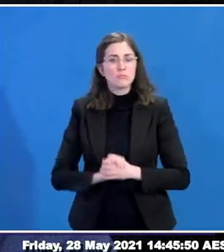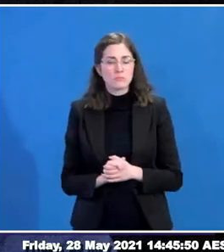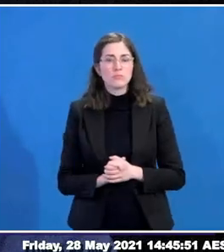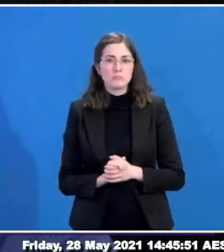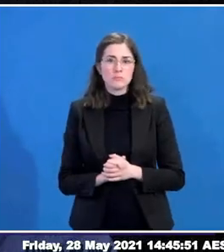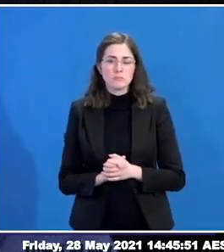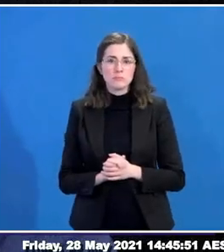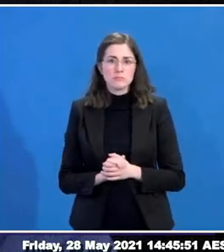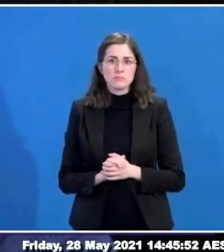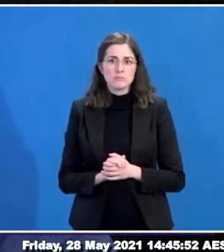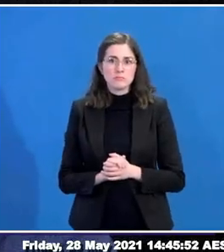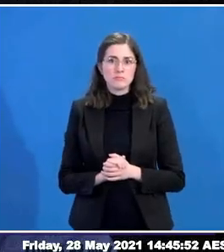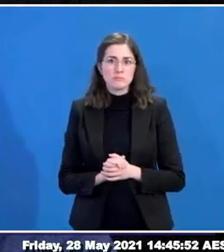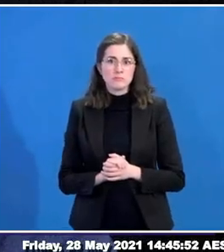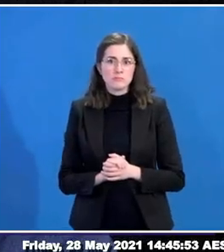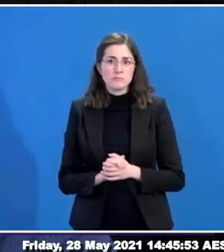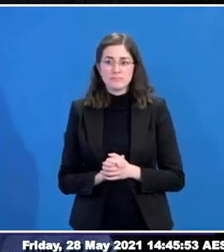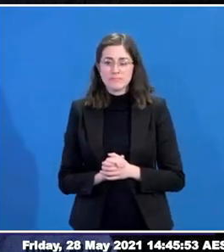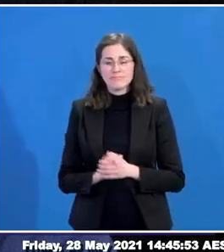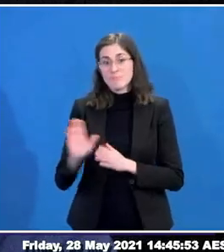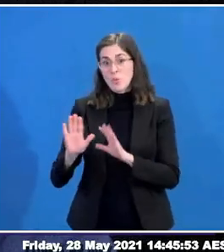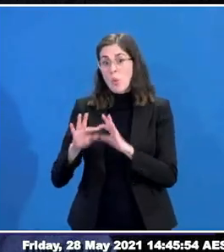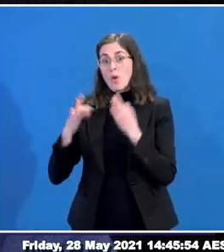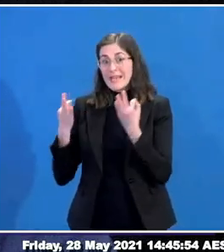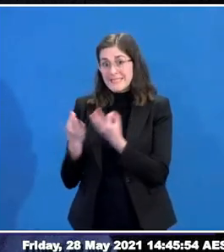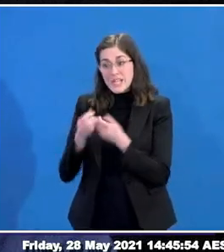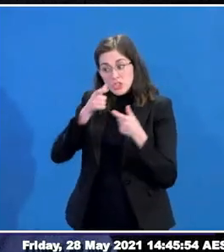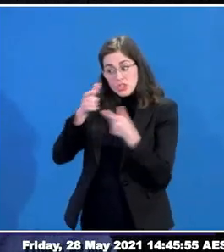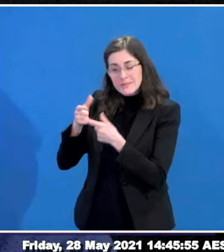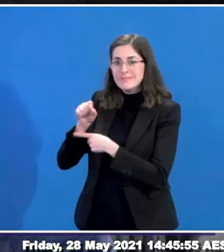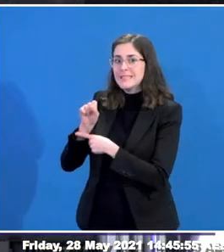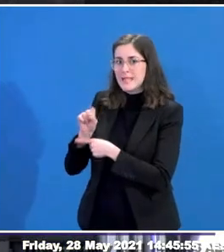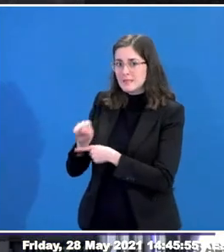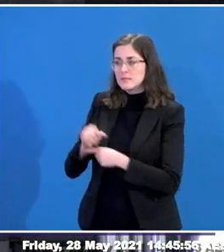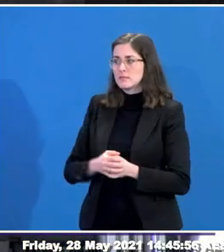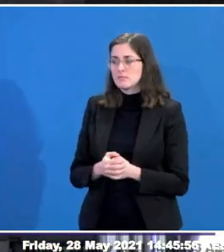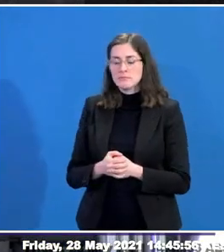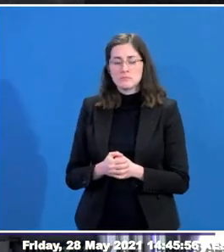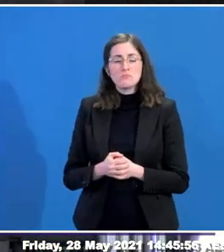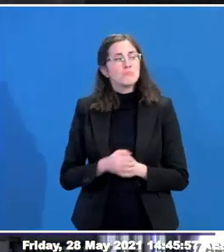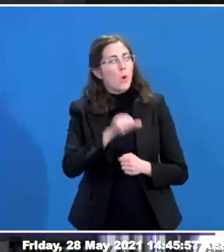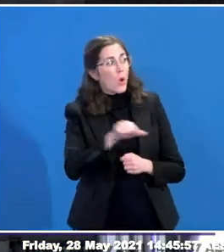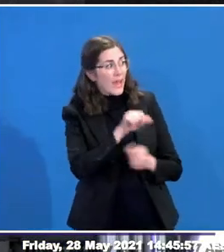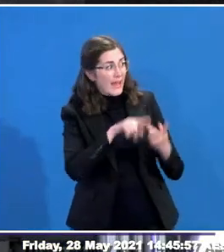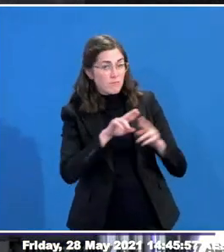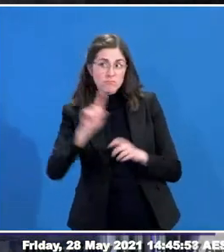of professional service to assist them with a function, we don't register those. So that investigator could be anyone?